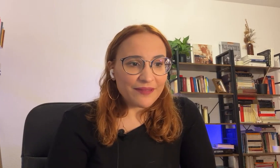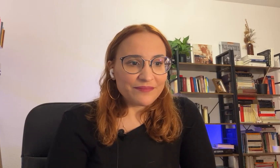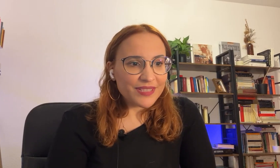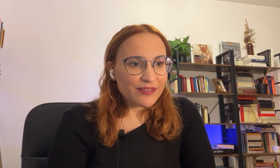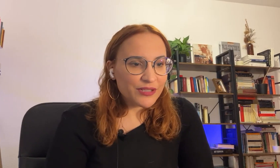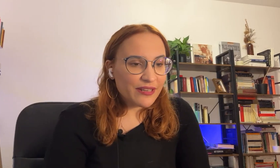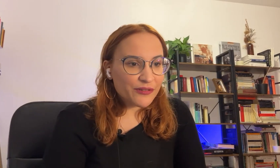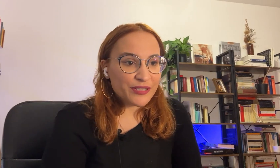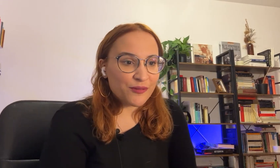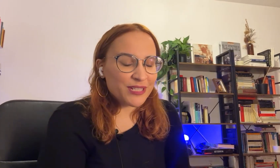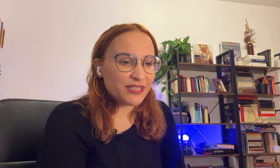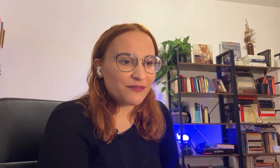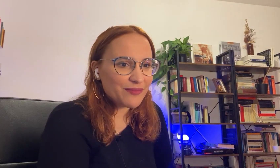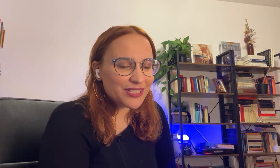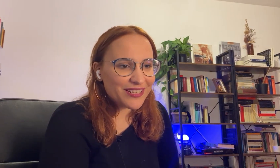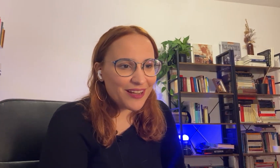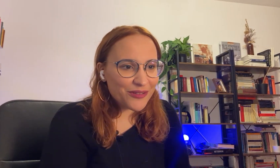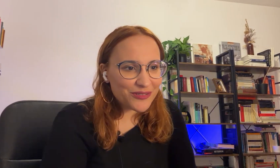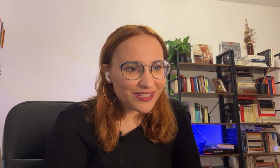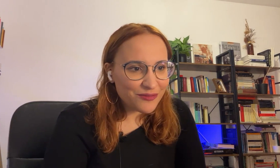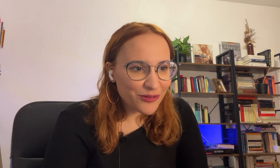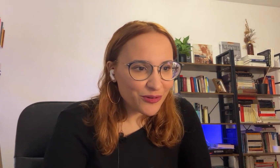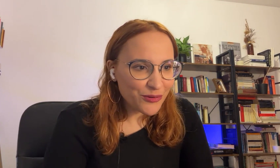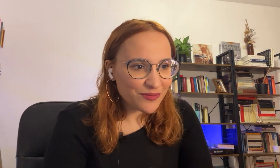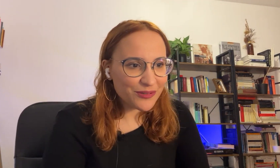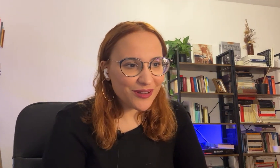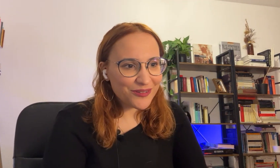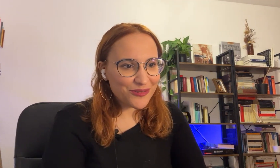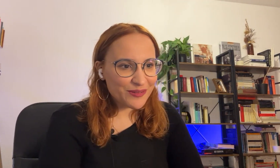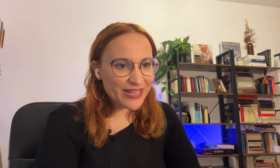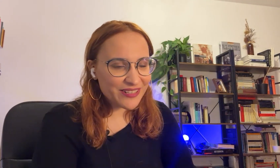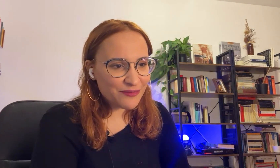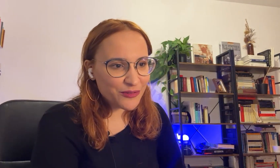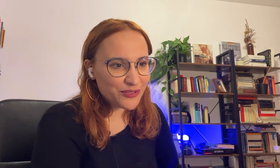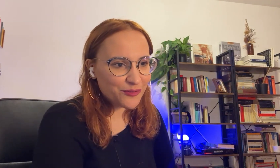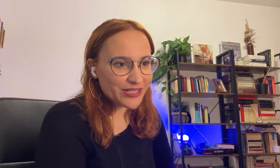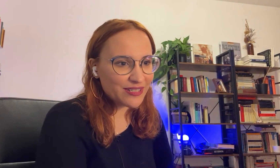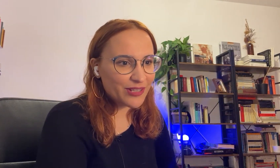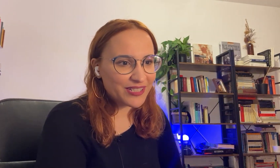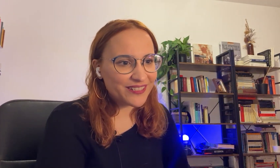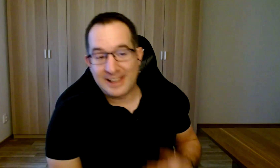Yeah, that looks like a great objective. Vašek, how do you see it from your point of view? How do you imagine the future for accessibility?